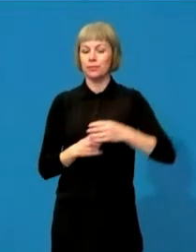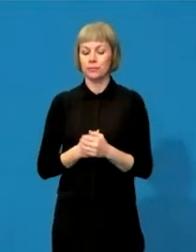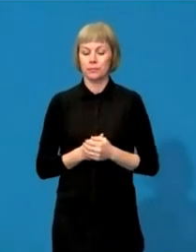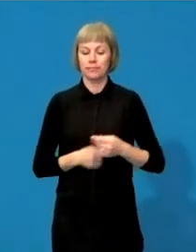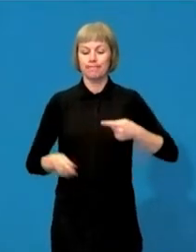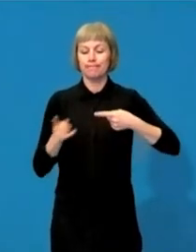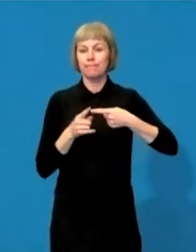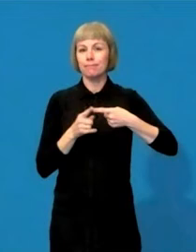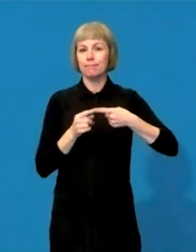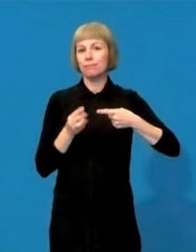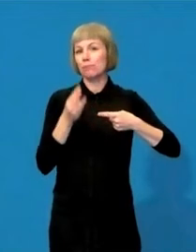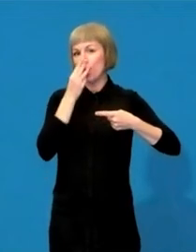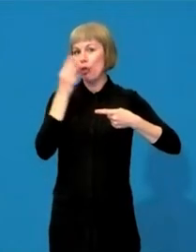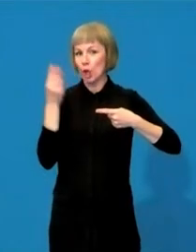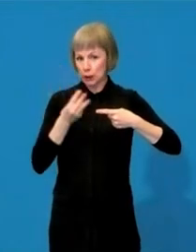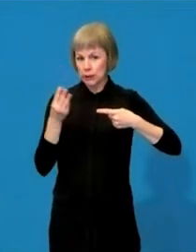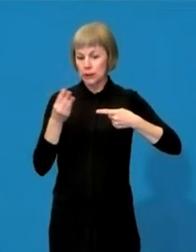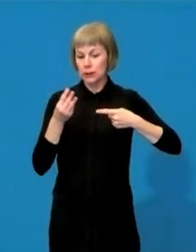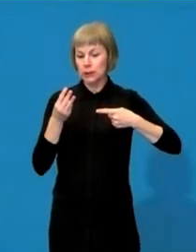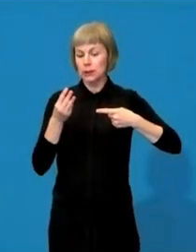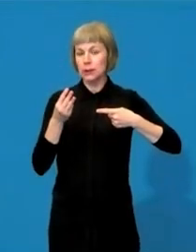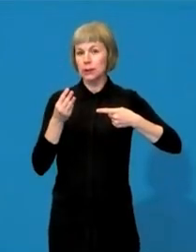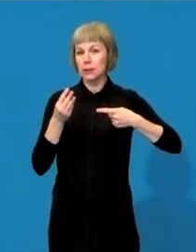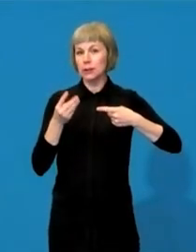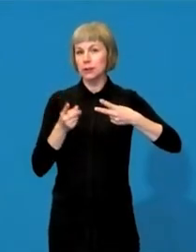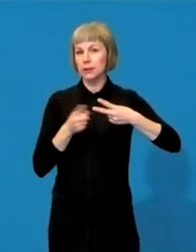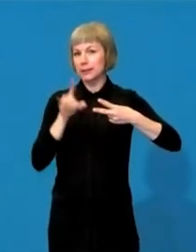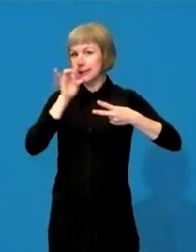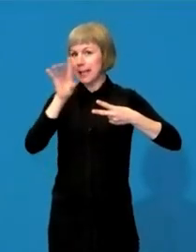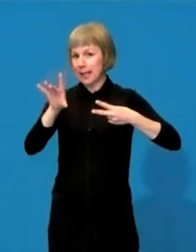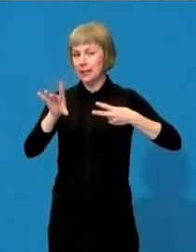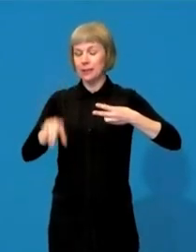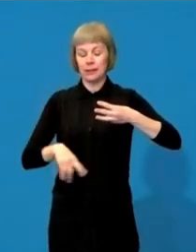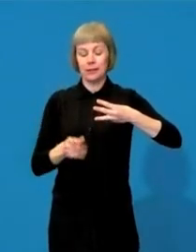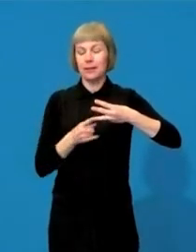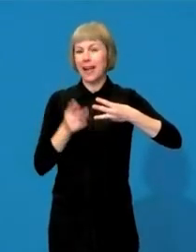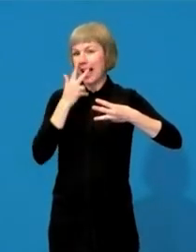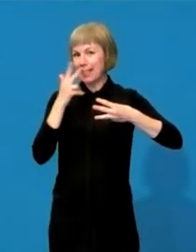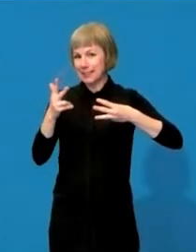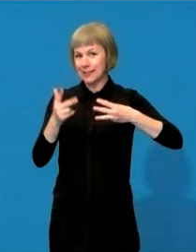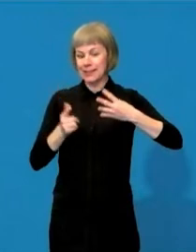The oldest is 13, 10, 8 and 6.